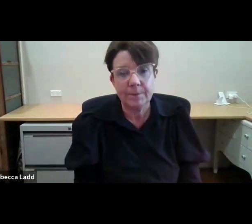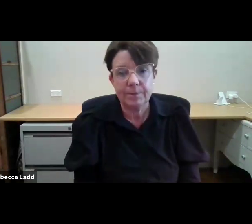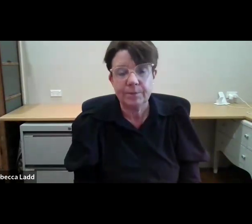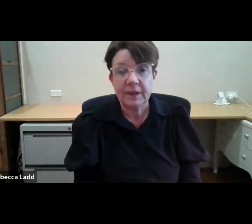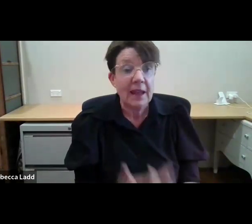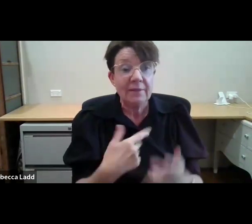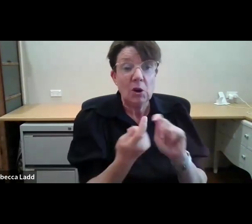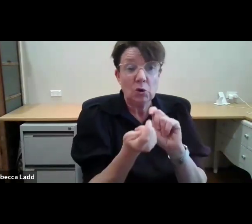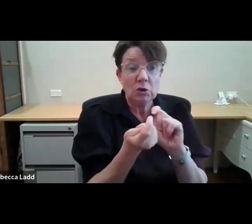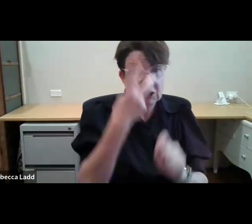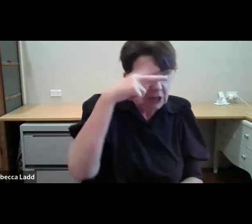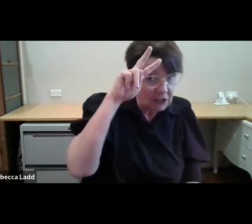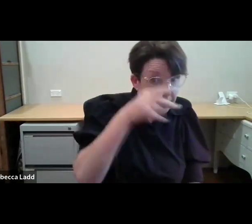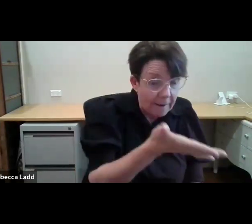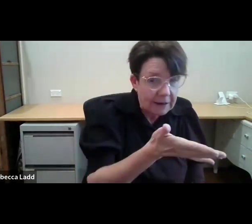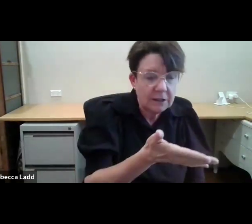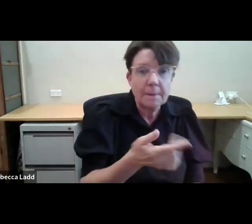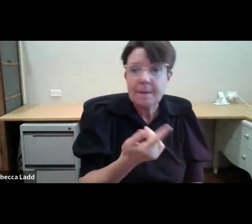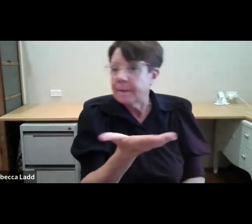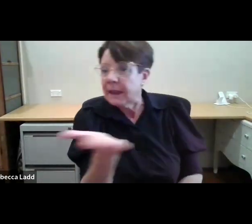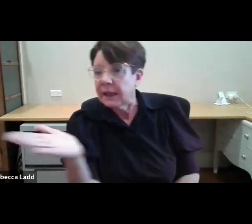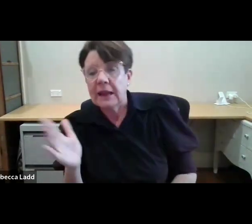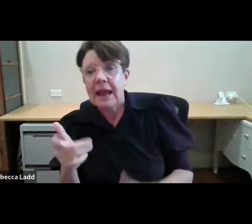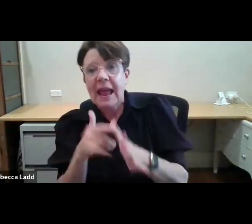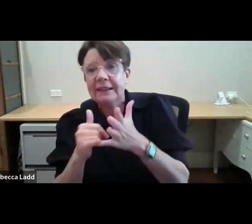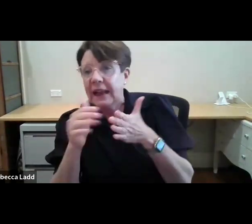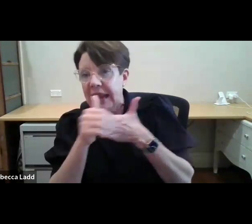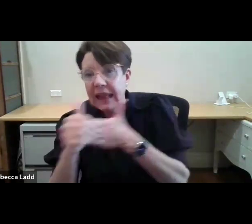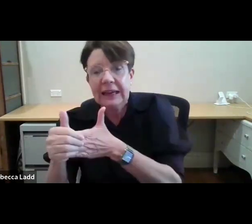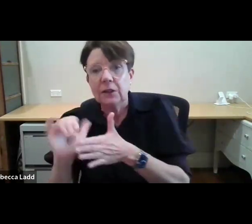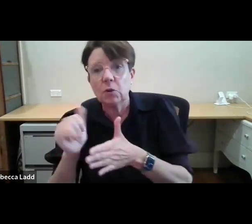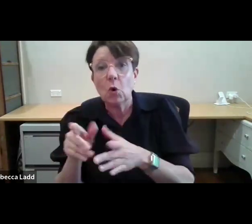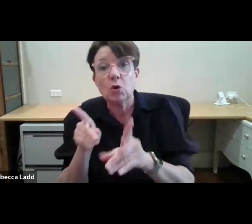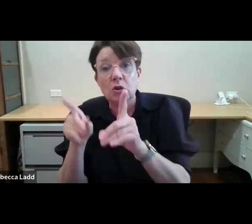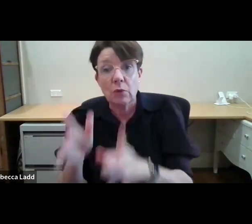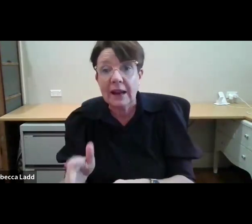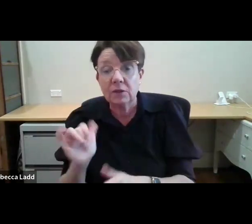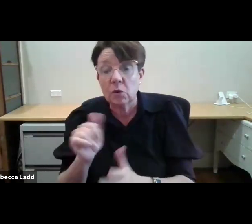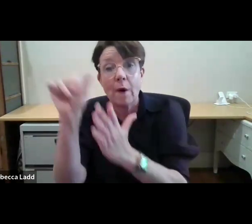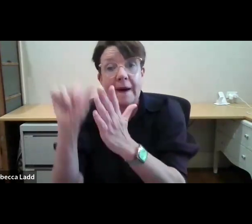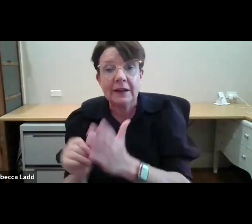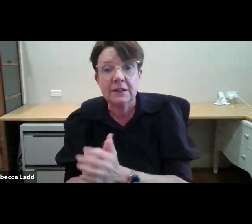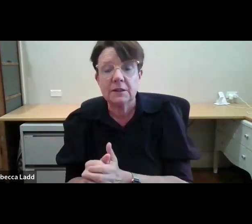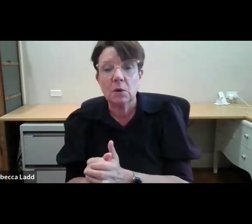you need to ask as leaders, be it on the board level or artists, is to think about is